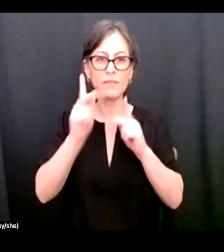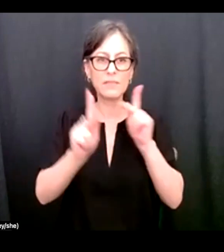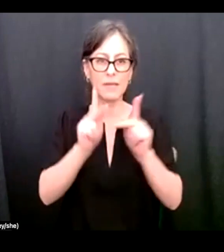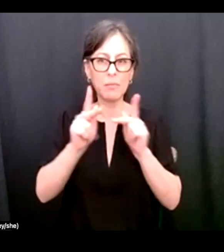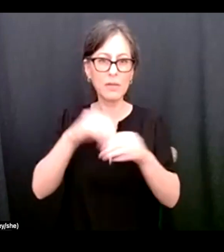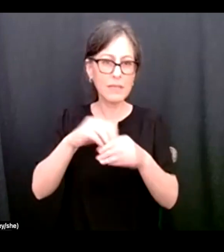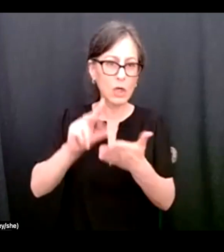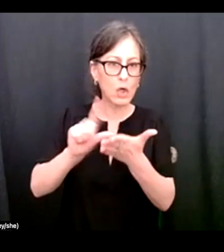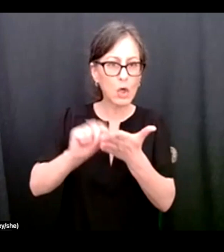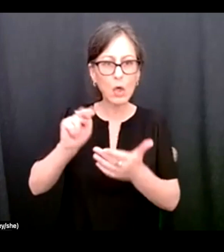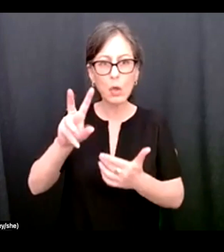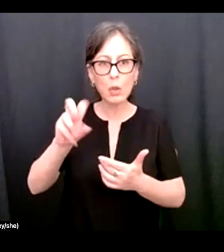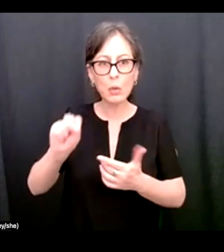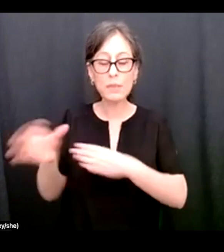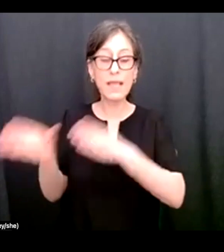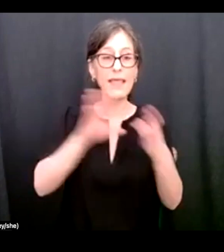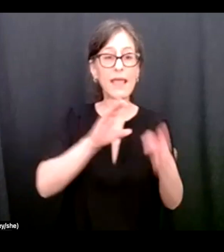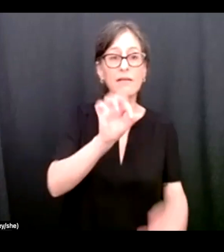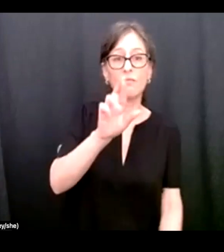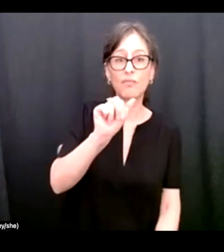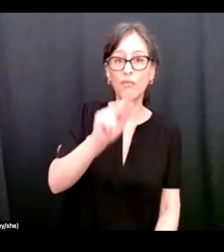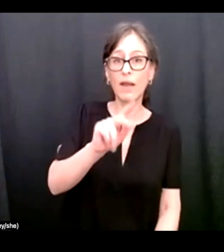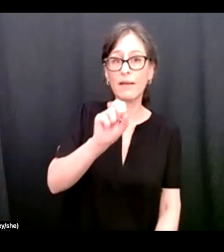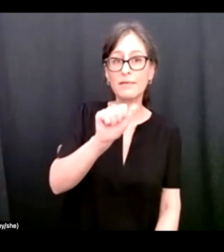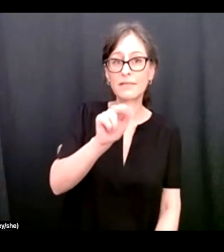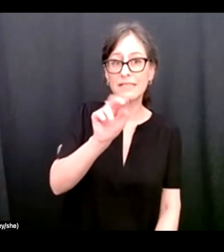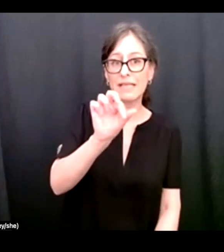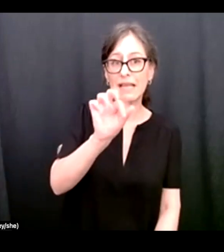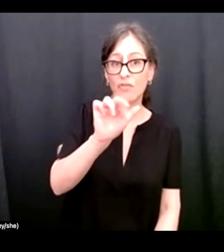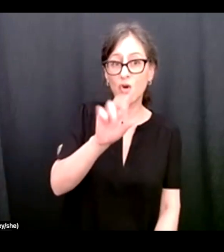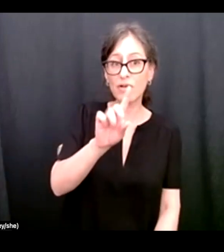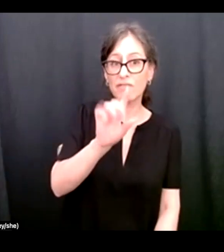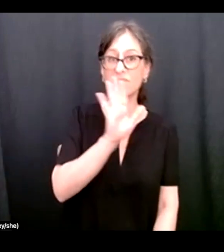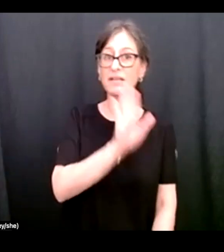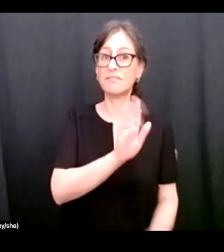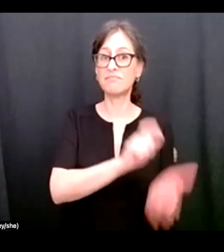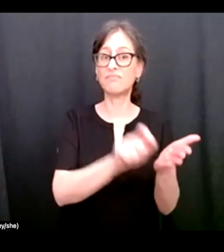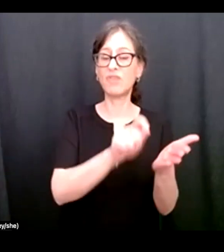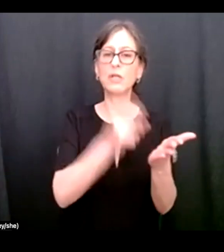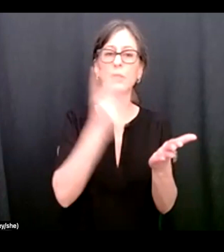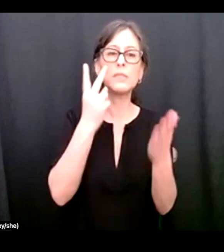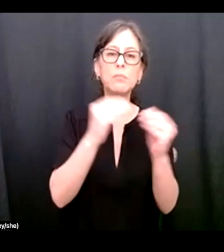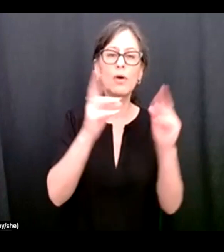And with Frank Stafford's work, you see kind of the Southern Gothic (I use that very loosely)